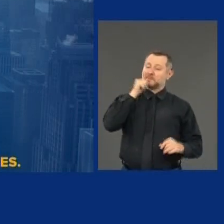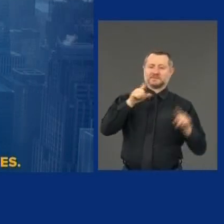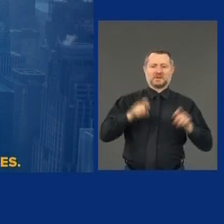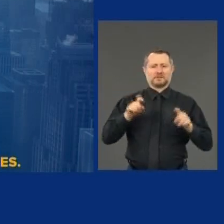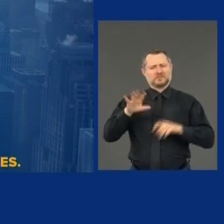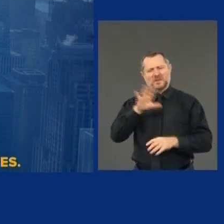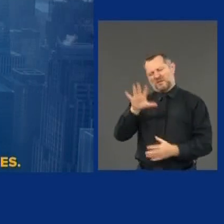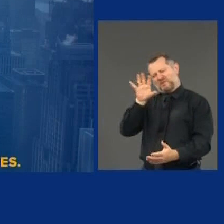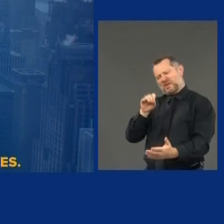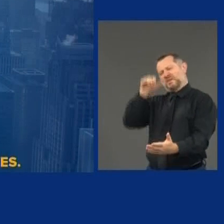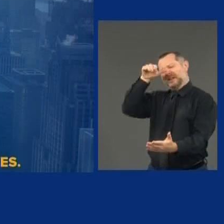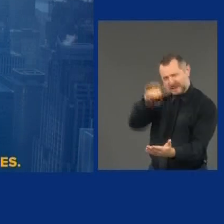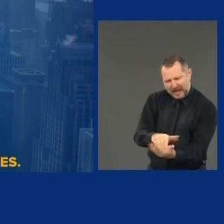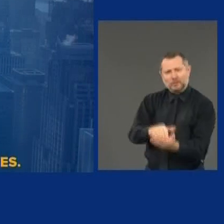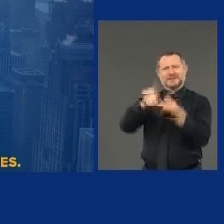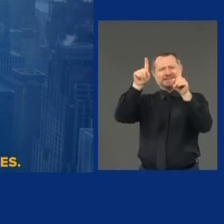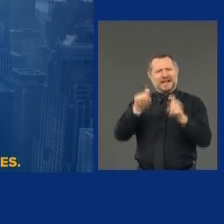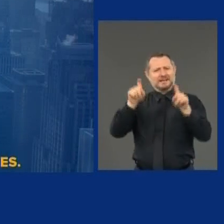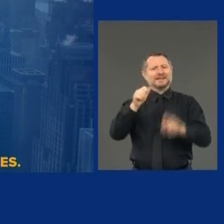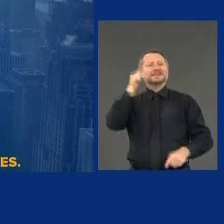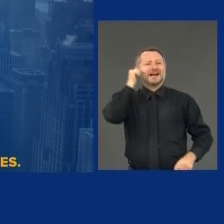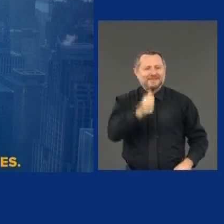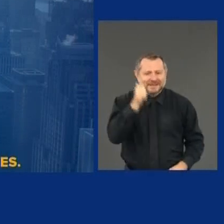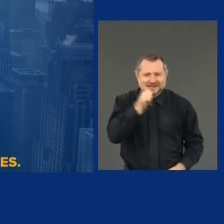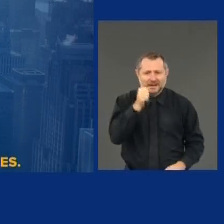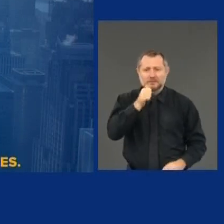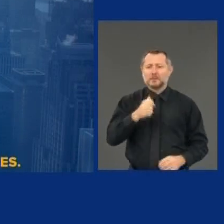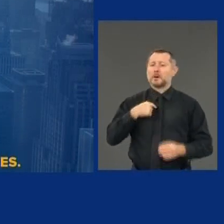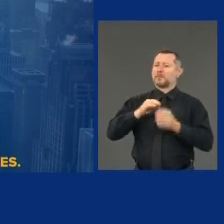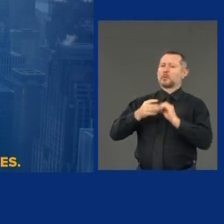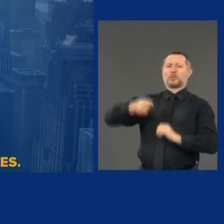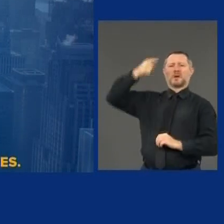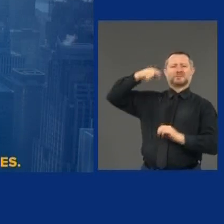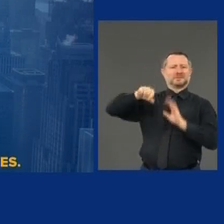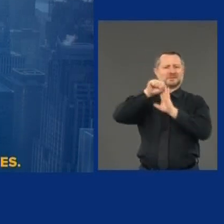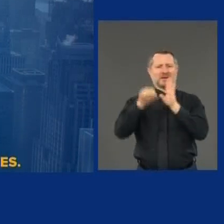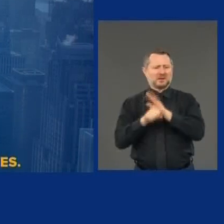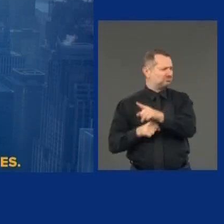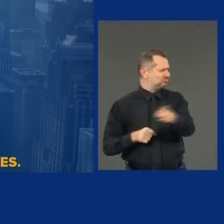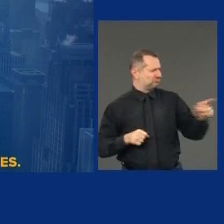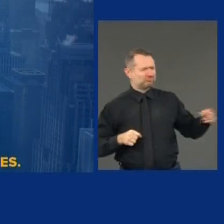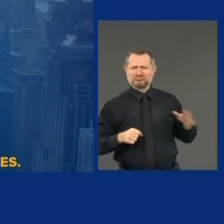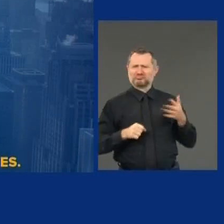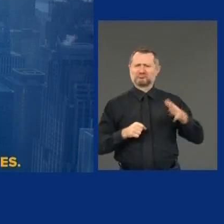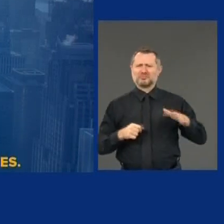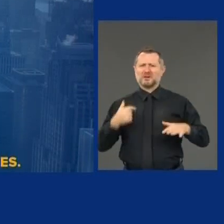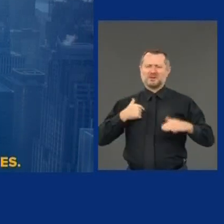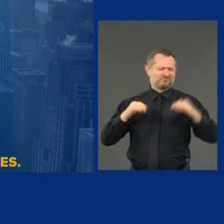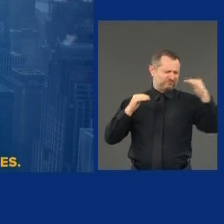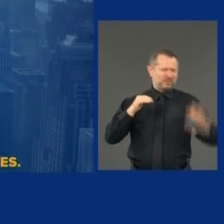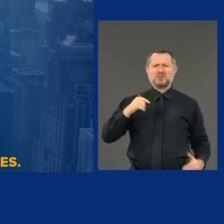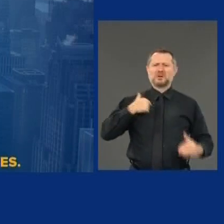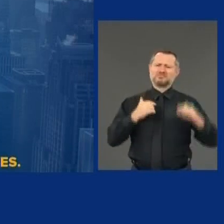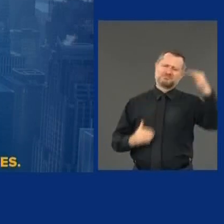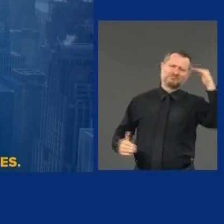50,000 TESTS PER DAY. JUST THINK ABOUT THAT. NO OTHER STATE COMES NEAR 50,000